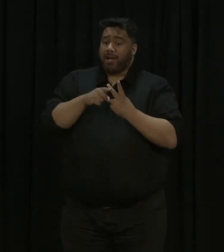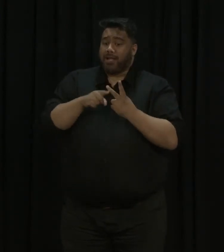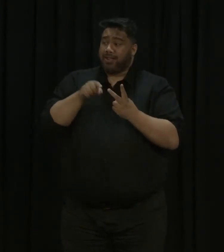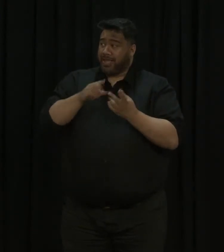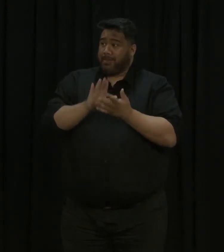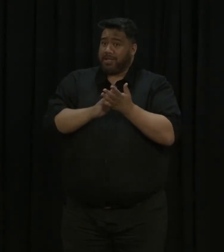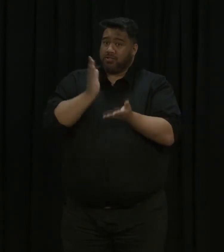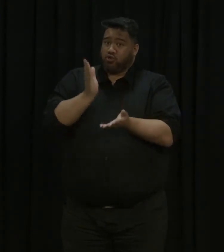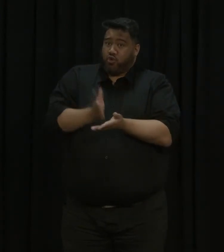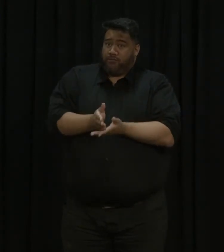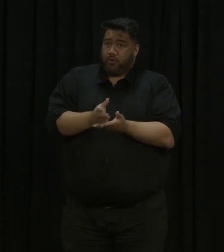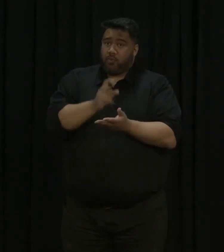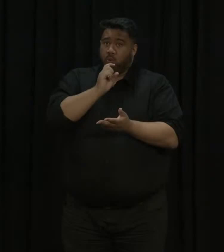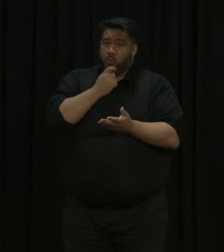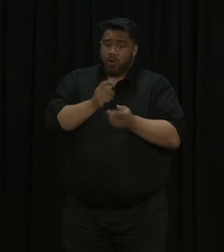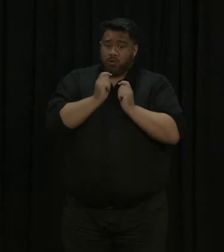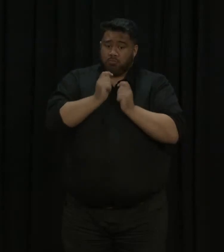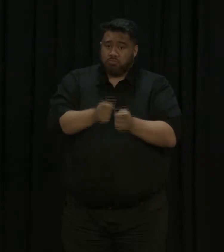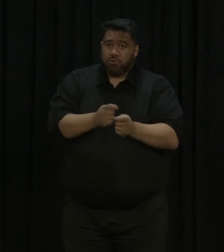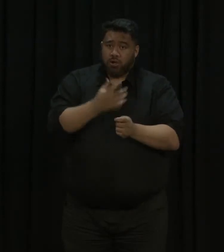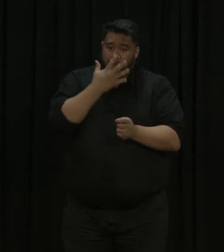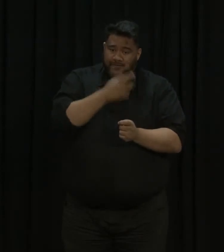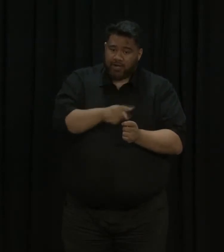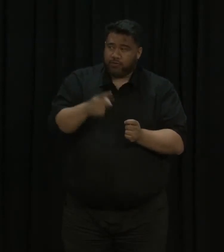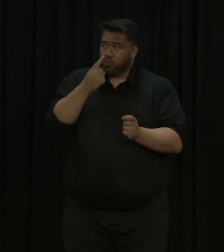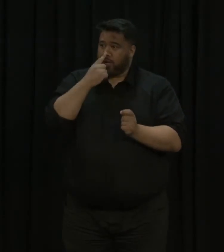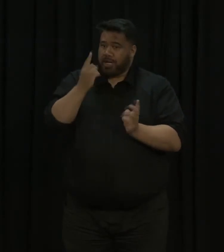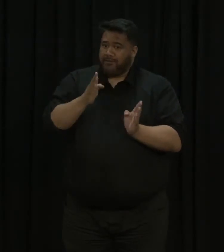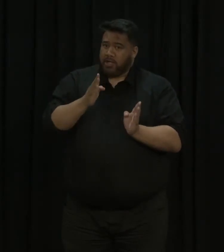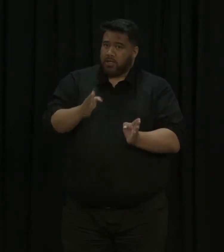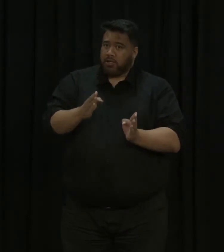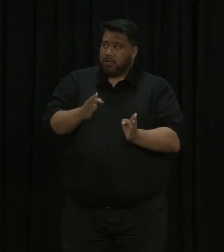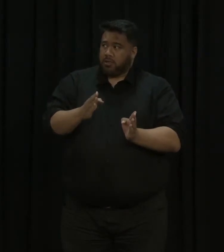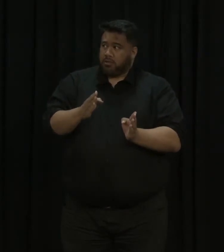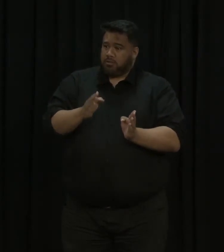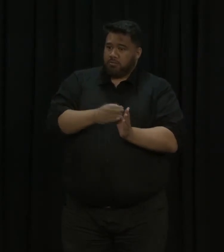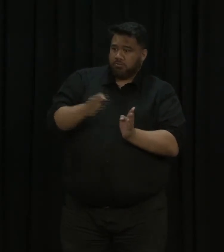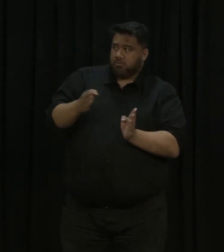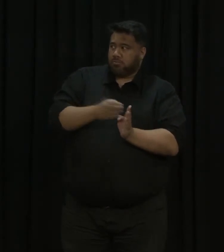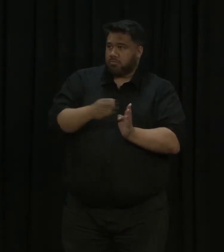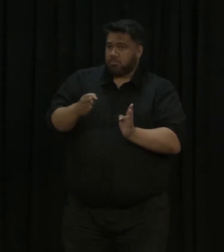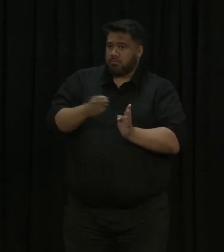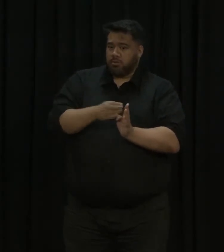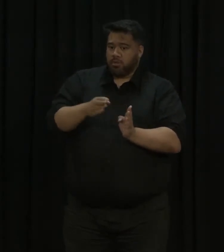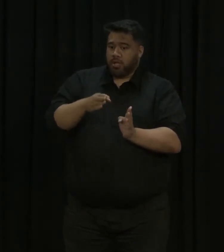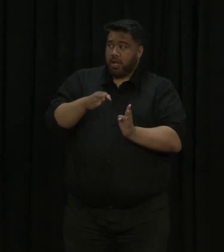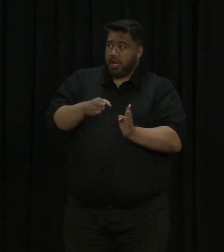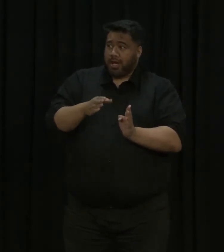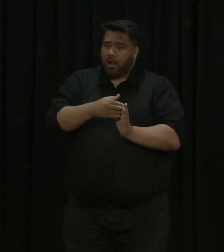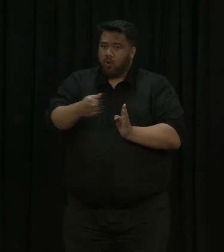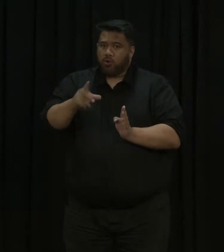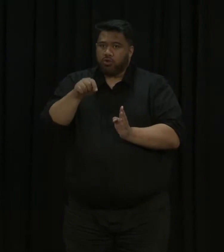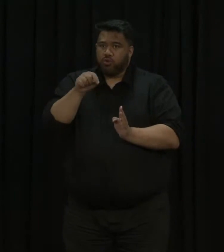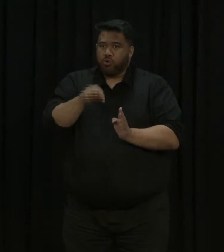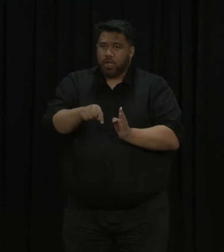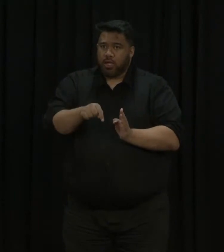paediatric version and you have a plan in place that will enable you to roll out that five to 11-year-old age group?